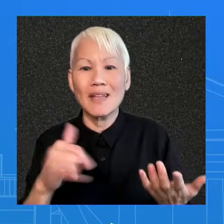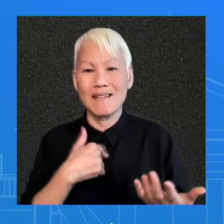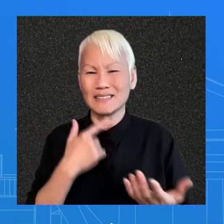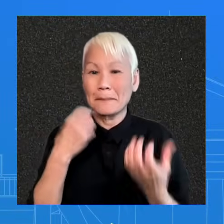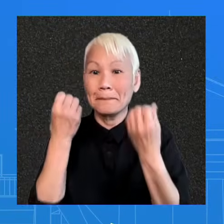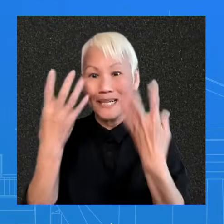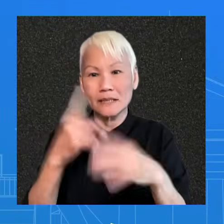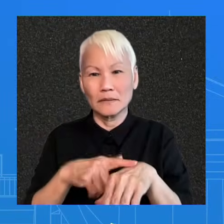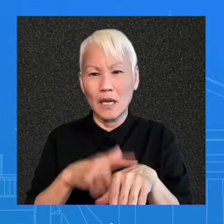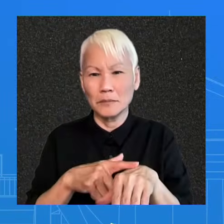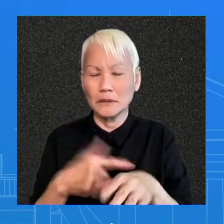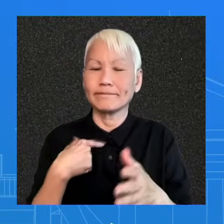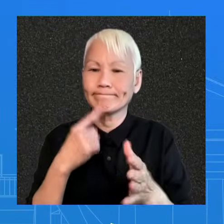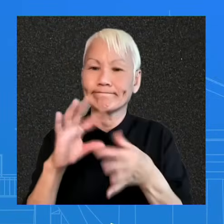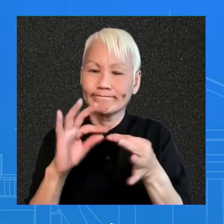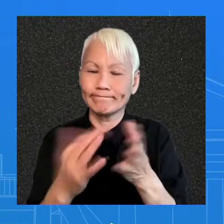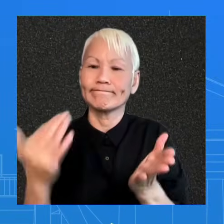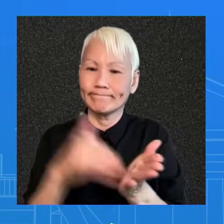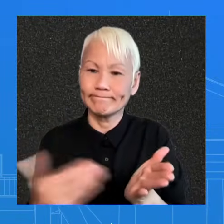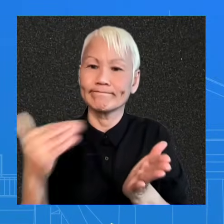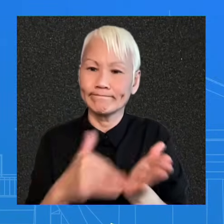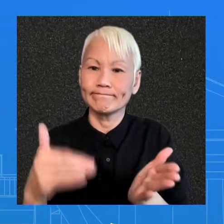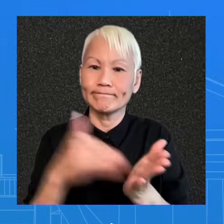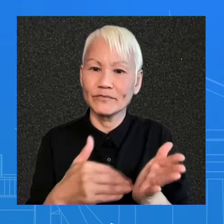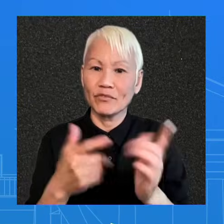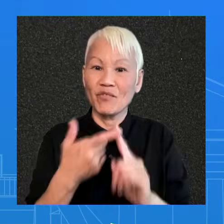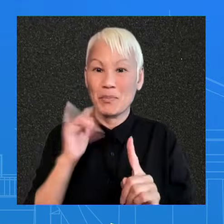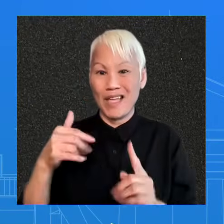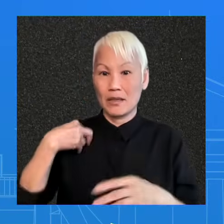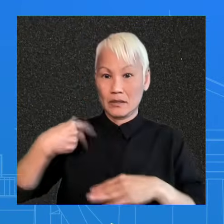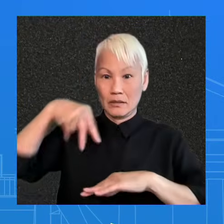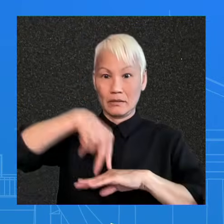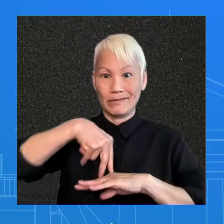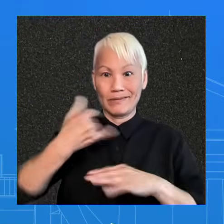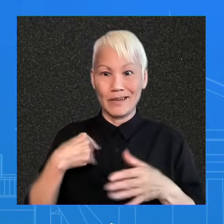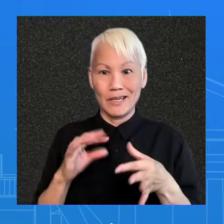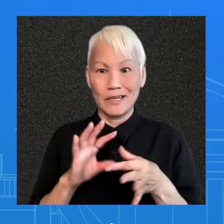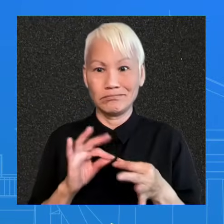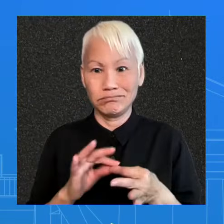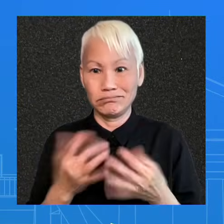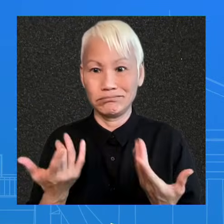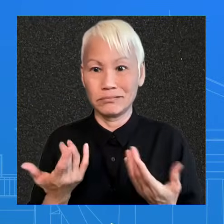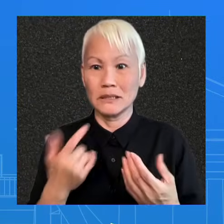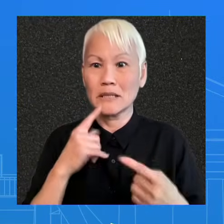that busing or flying migrants around the country without any coordination with the federal government